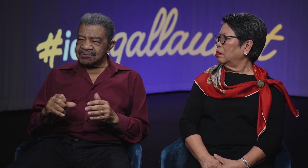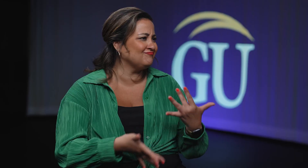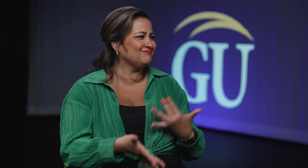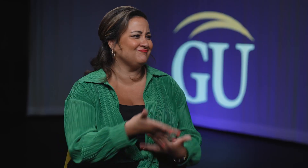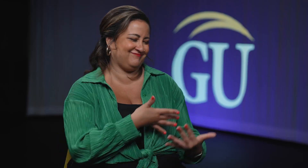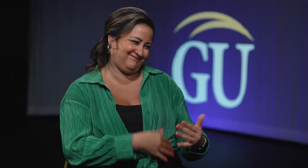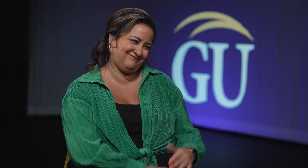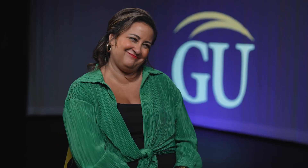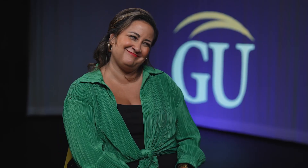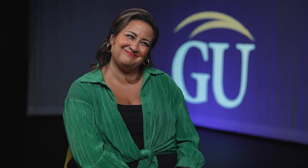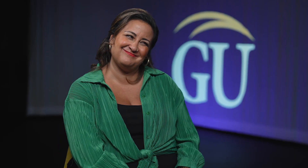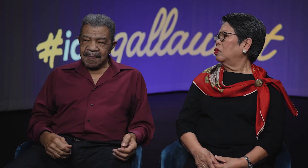They interacted!